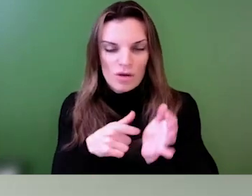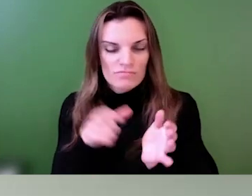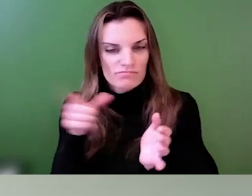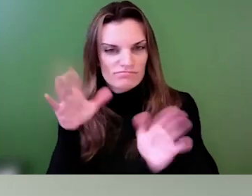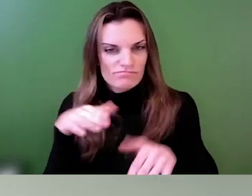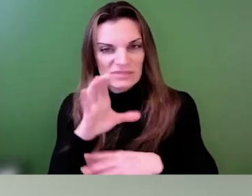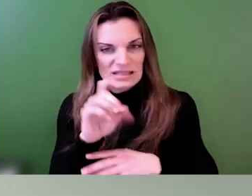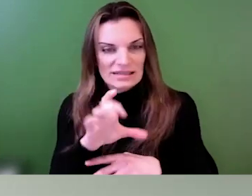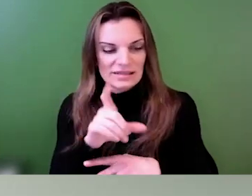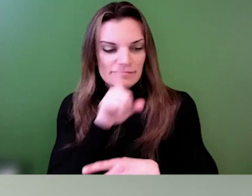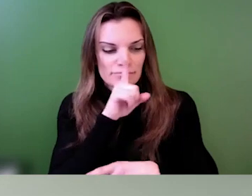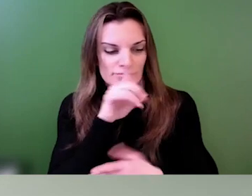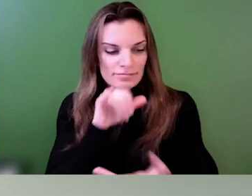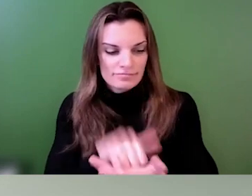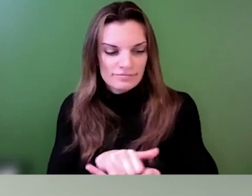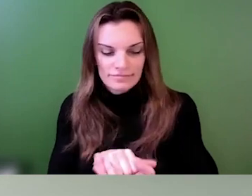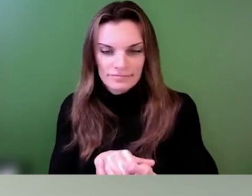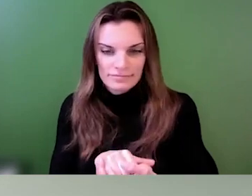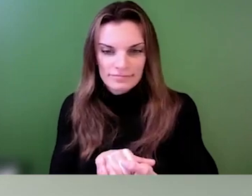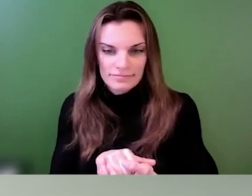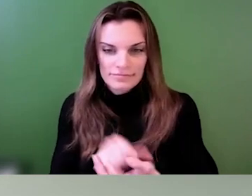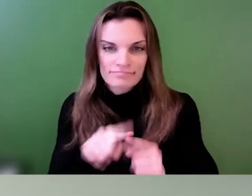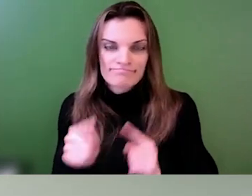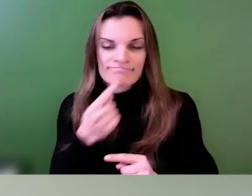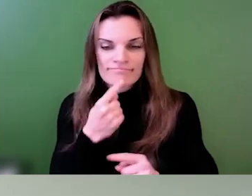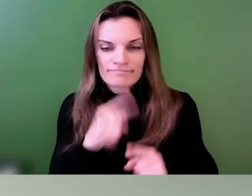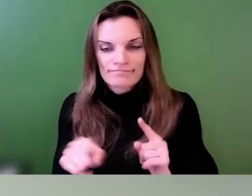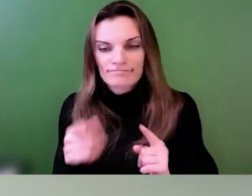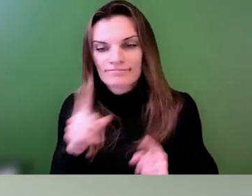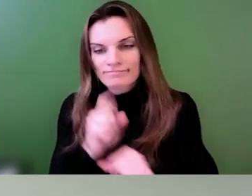for a long COVID diagnosis. But unfortunately we are seeing